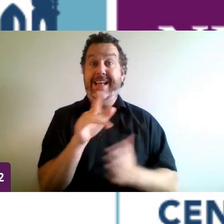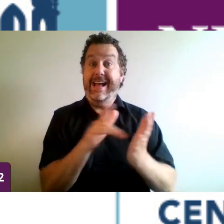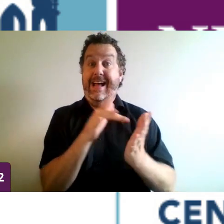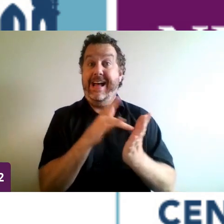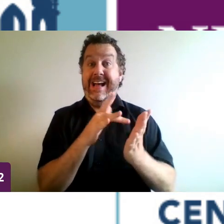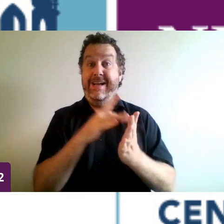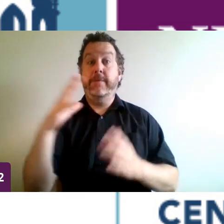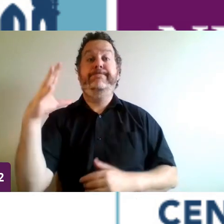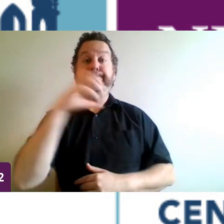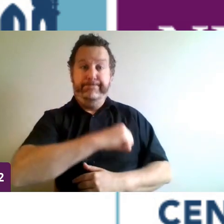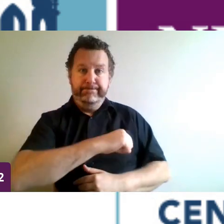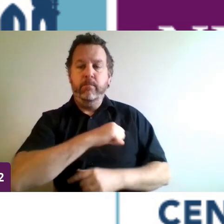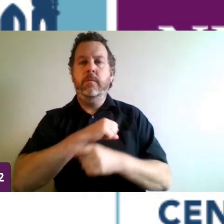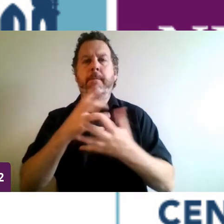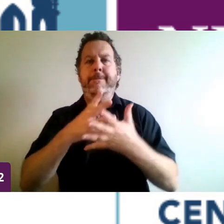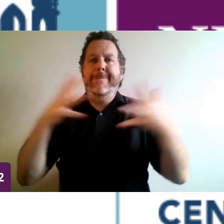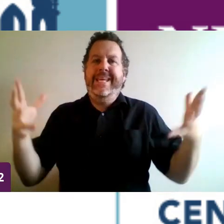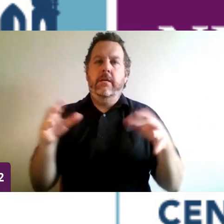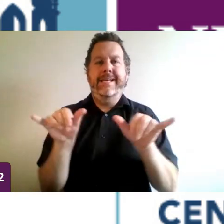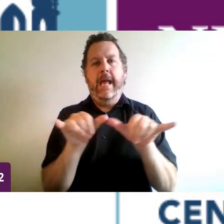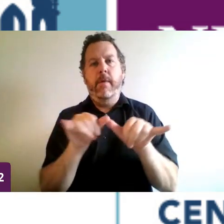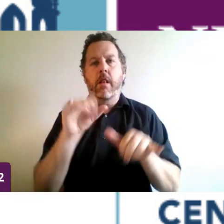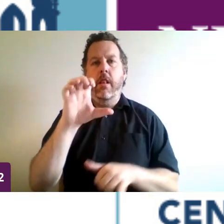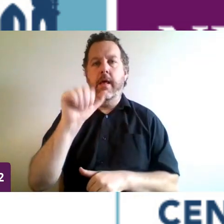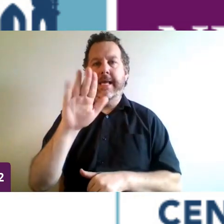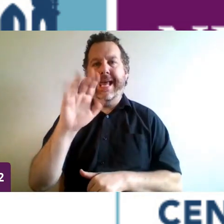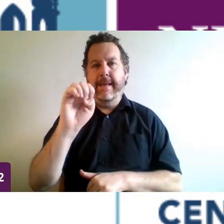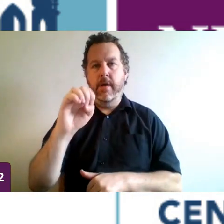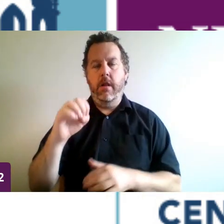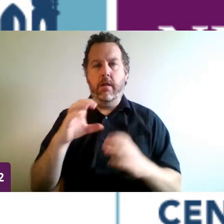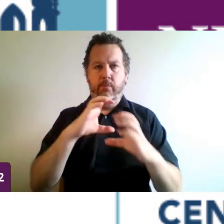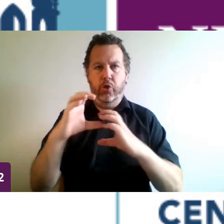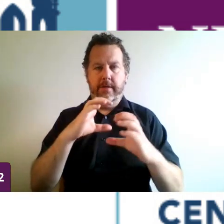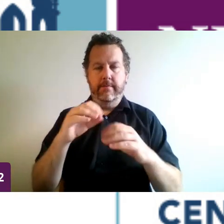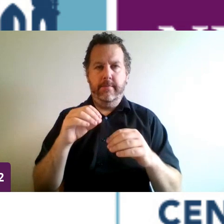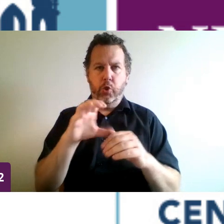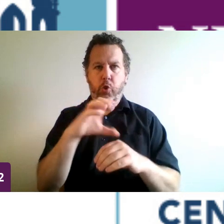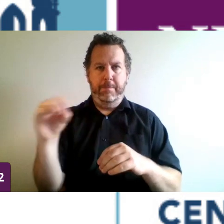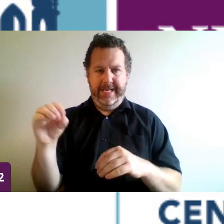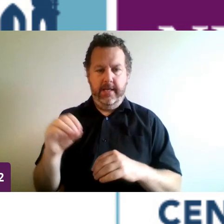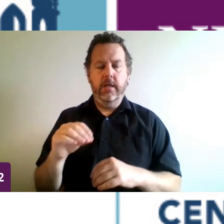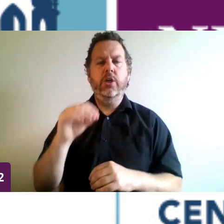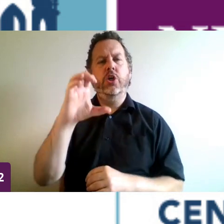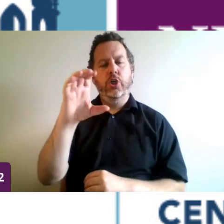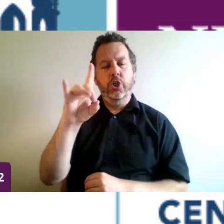a cable company, a major cable company in United States, Charter Communications, Charter Spectrum Communications.